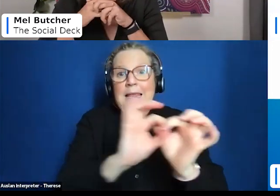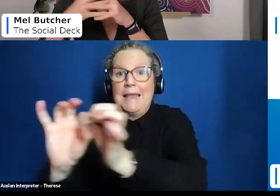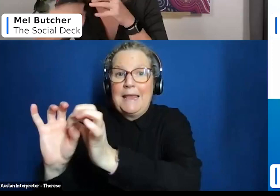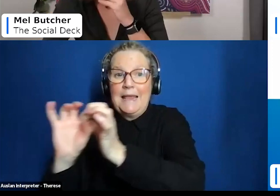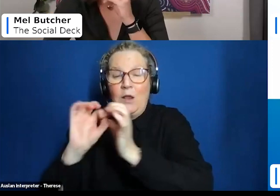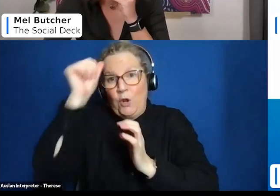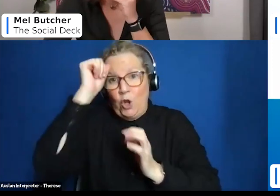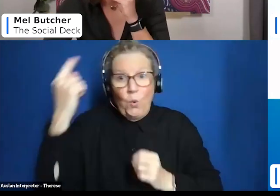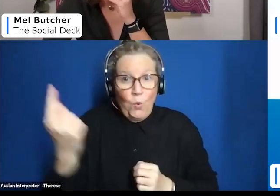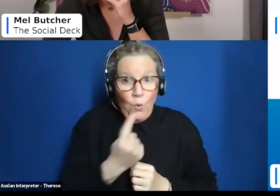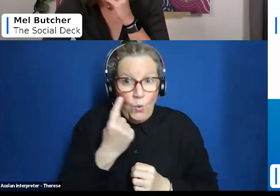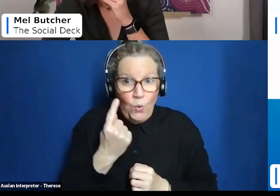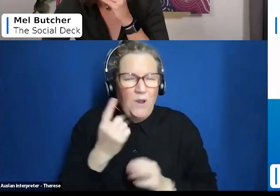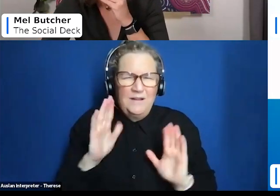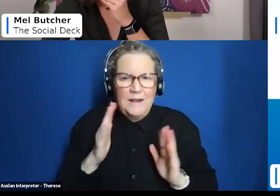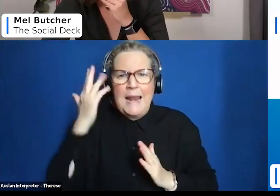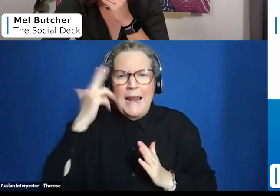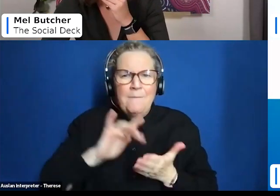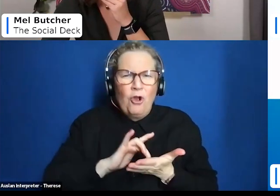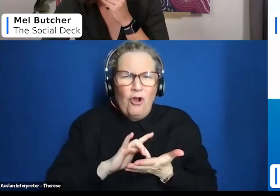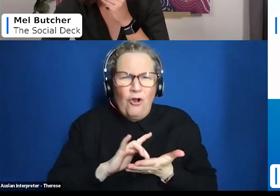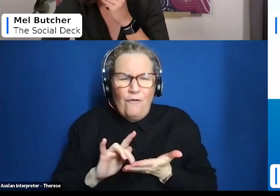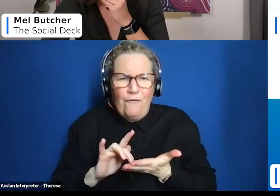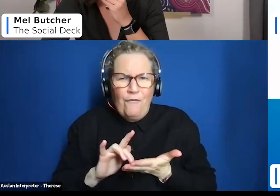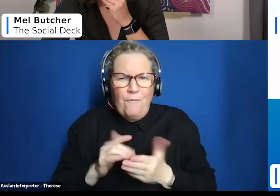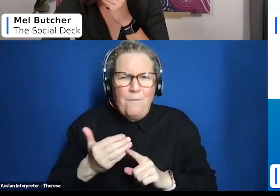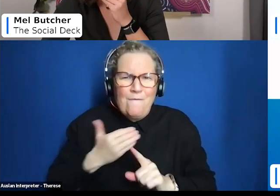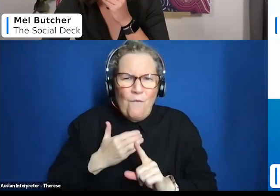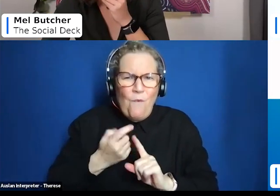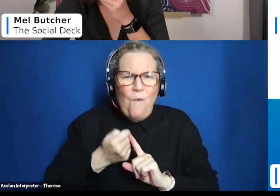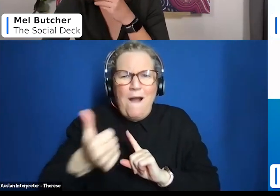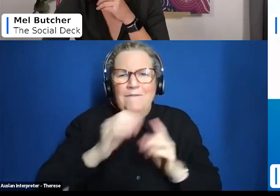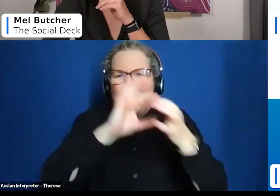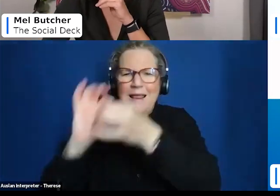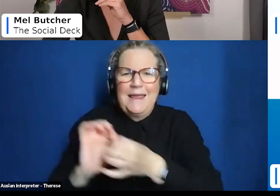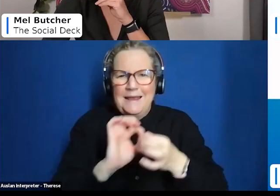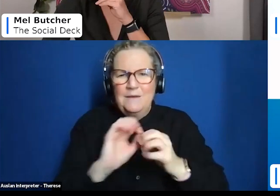Alright, so, so yeah, so because we'll have there’ll be,